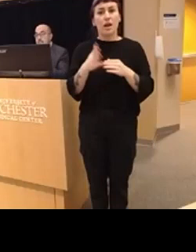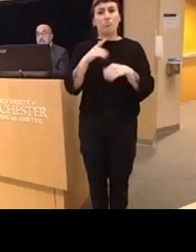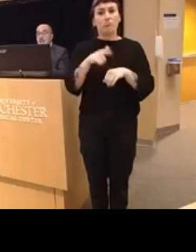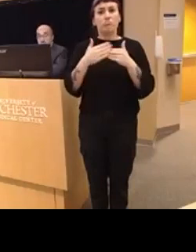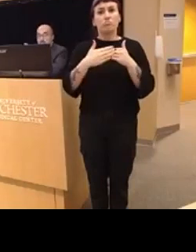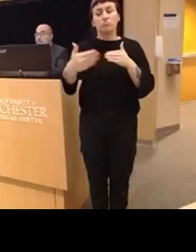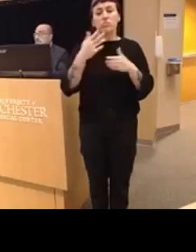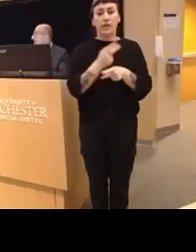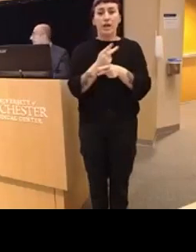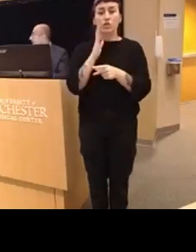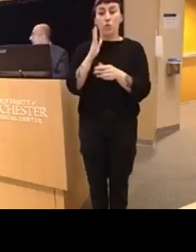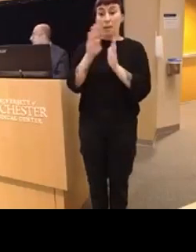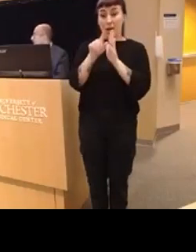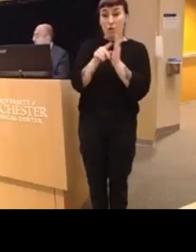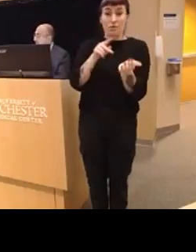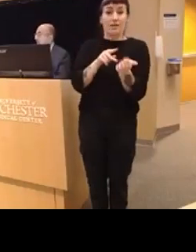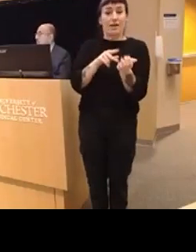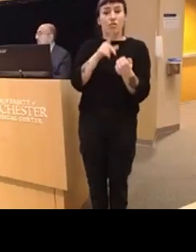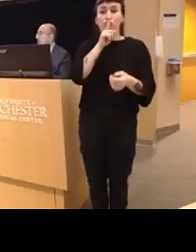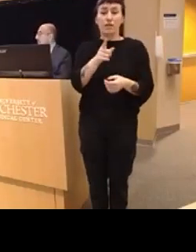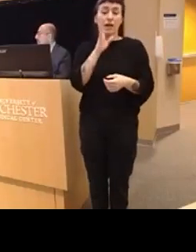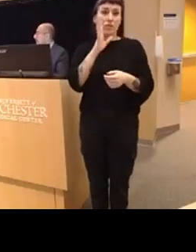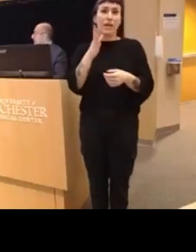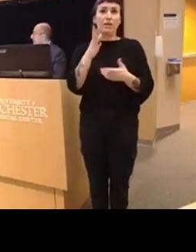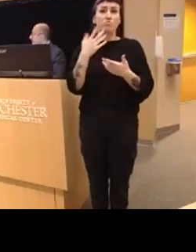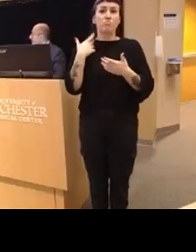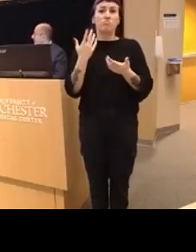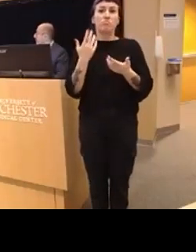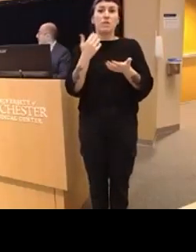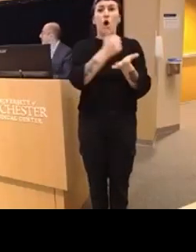Psychiatry really lends itself I think to being a good pain specialist you know maybe a couple more